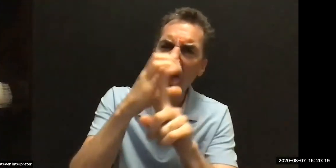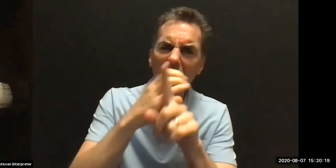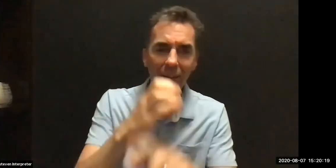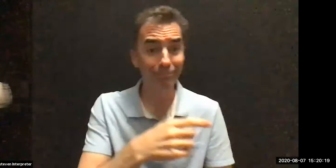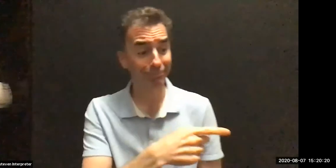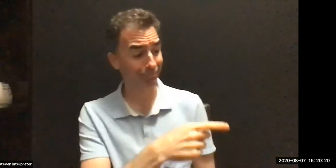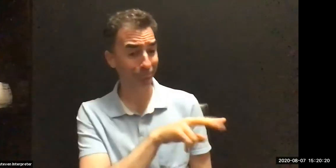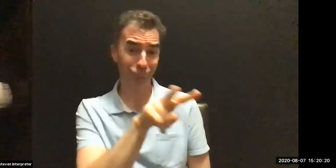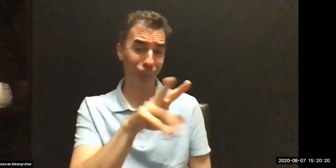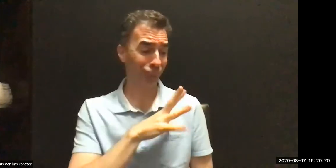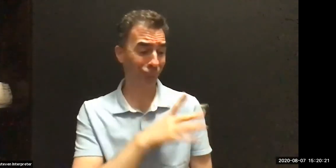Channelle Charest: It's amazing. Glad to see you guys.